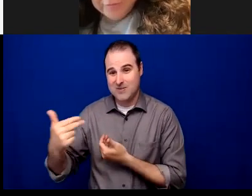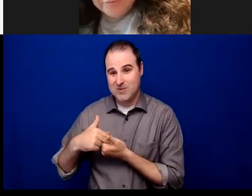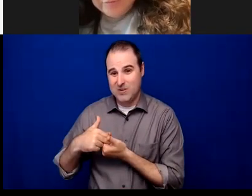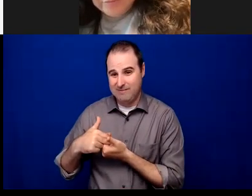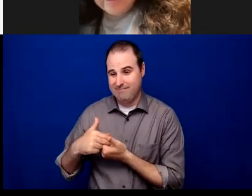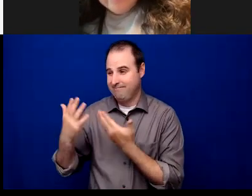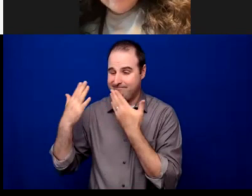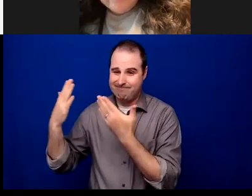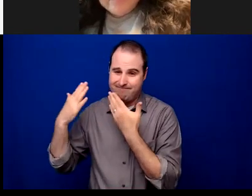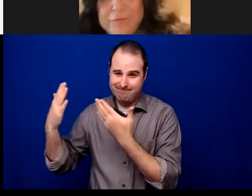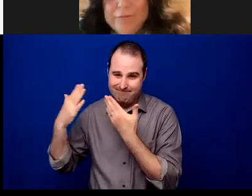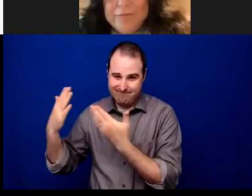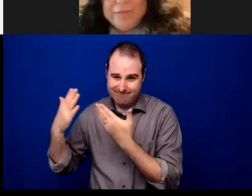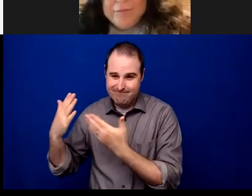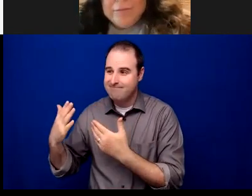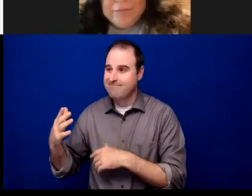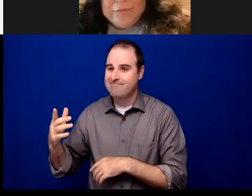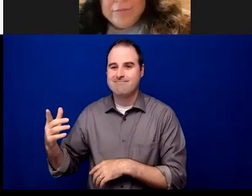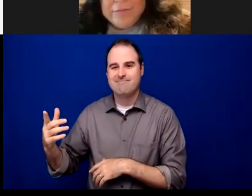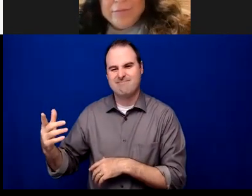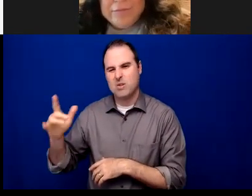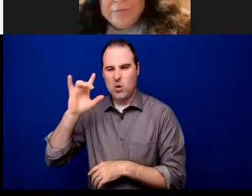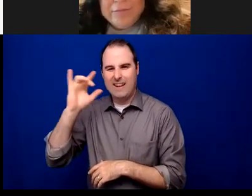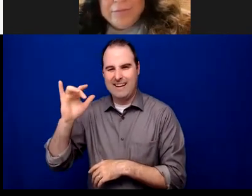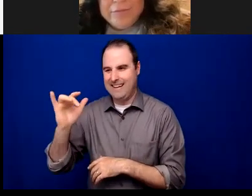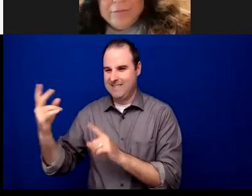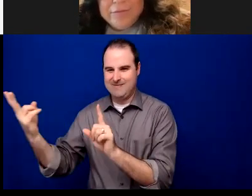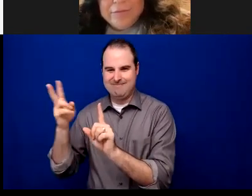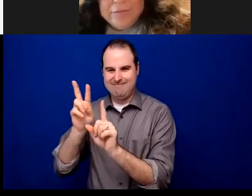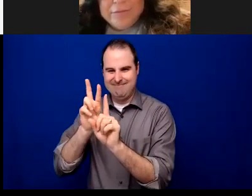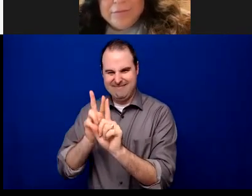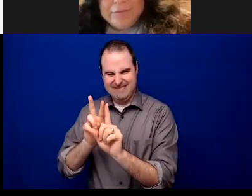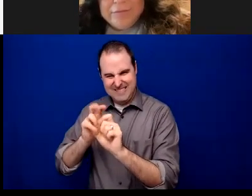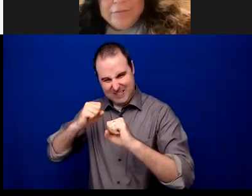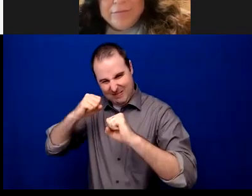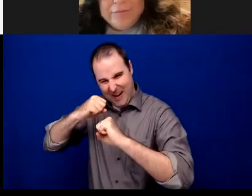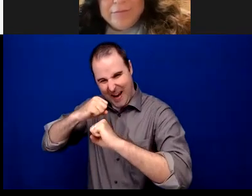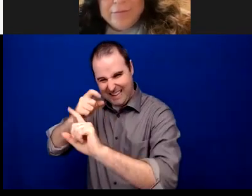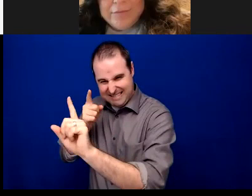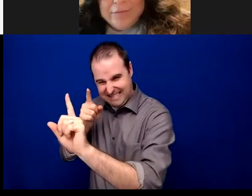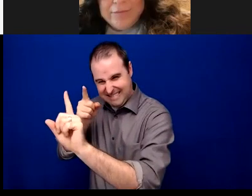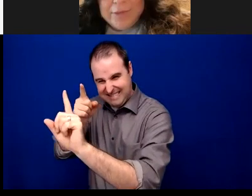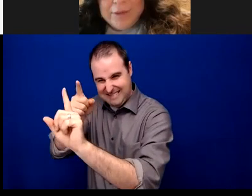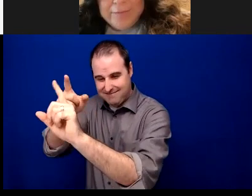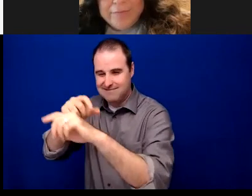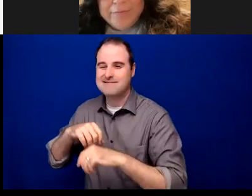fight is the foundation for the student Voice, which I know we're going to be building on. And I appreciate